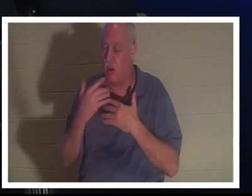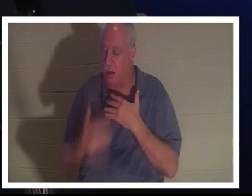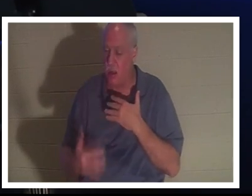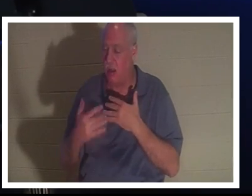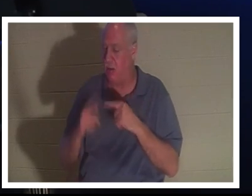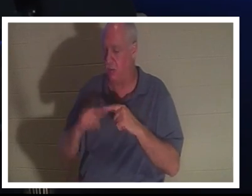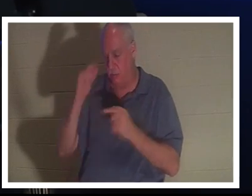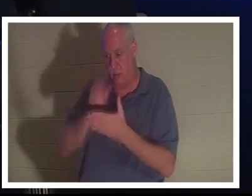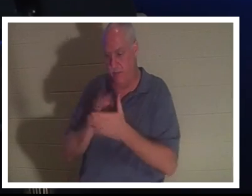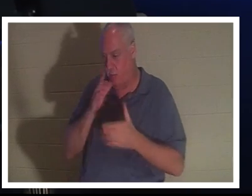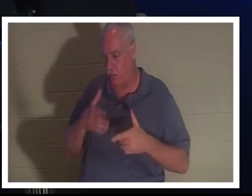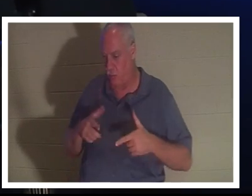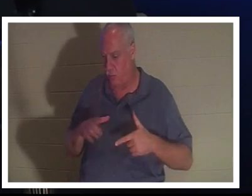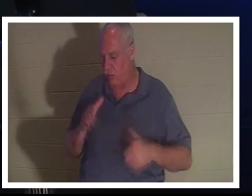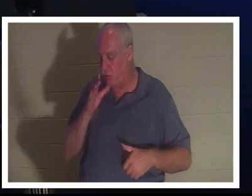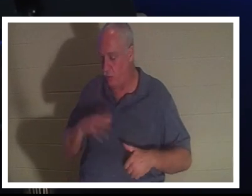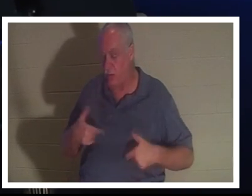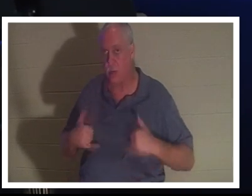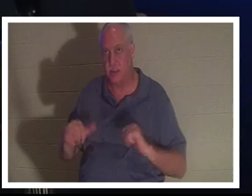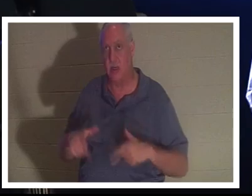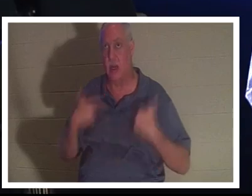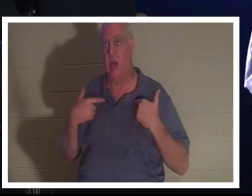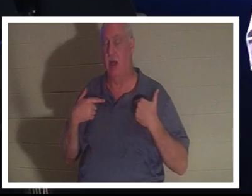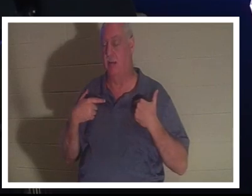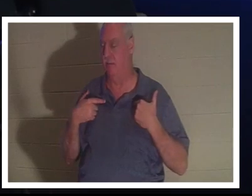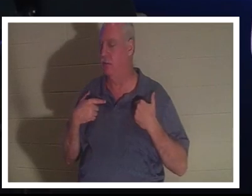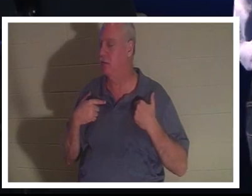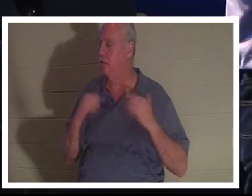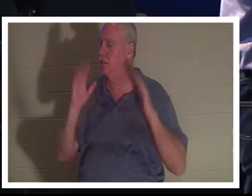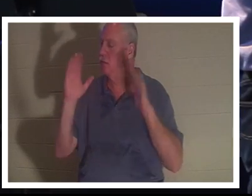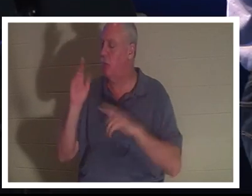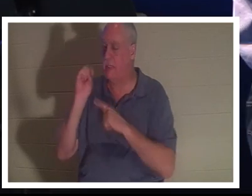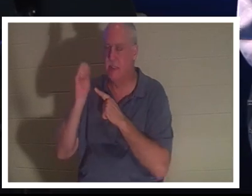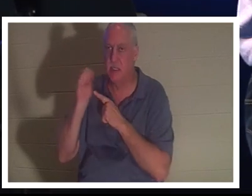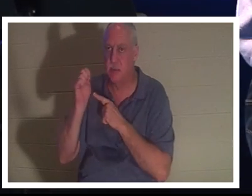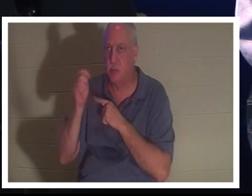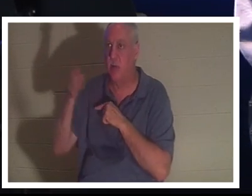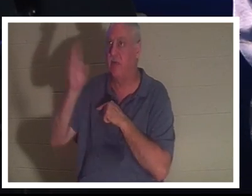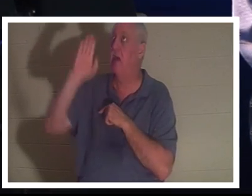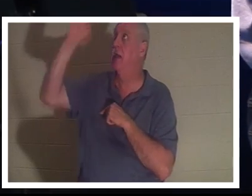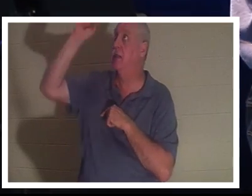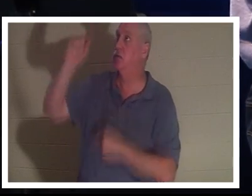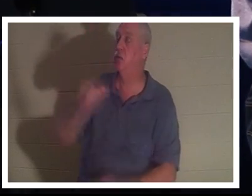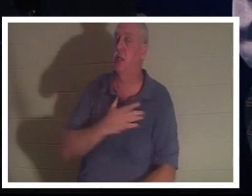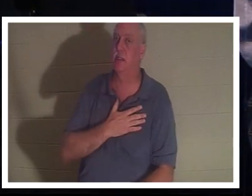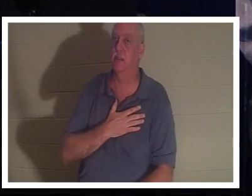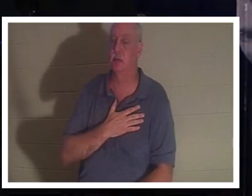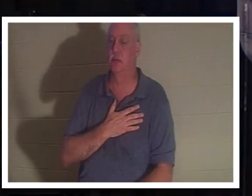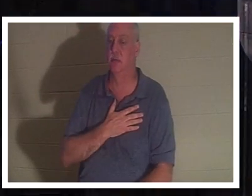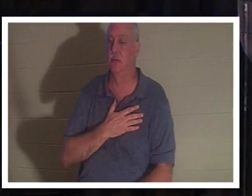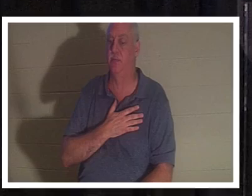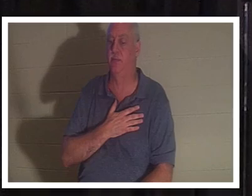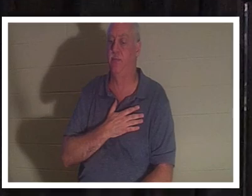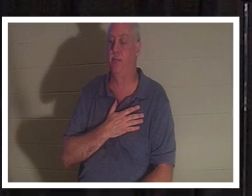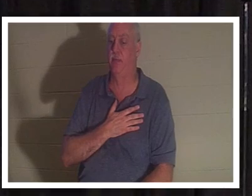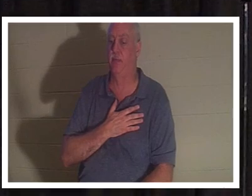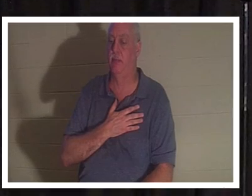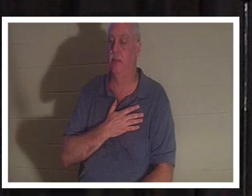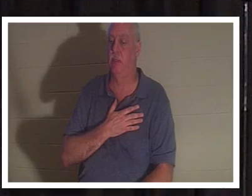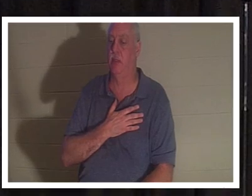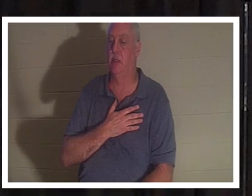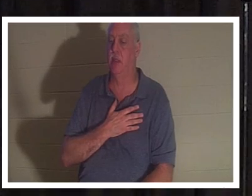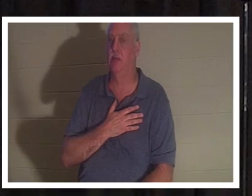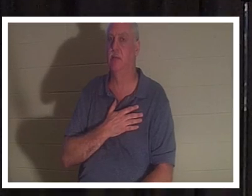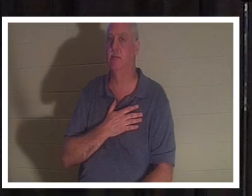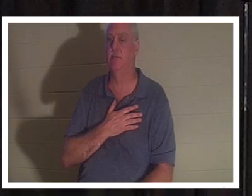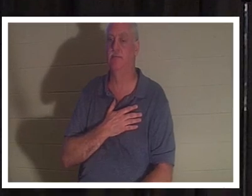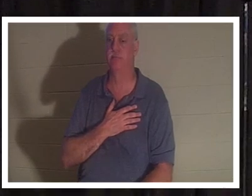and this marvelous testimony of God's grace. But she had supernatural help in helping her through,